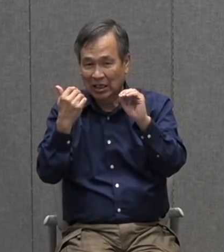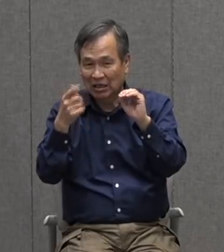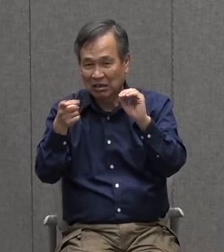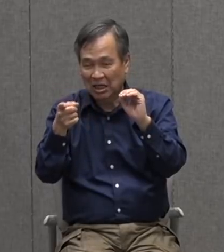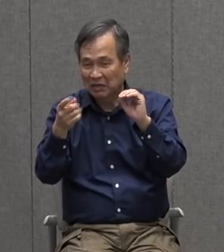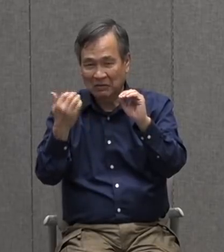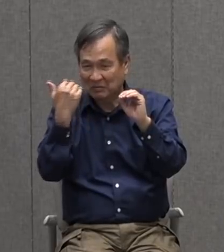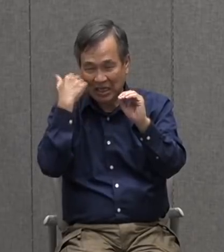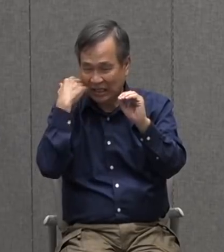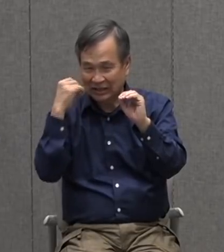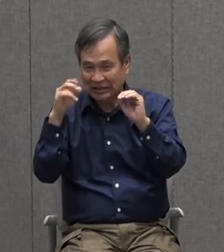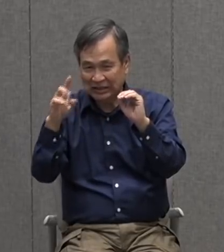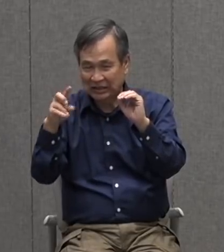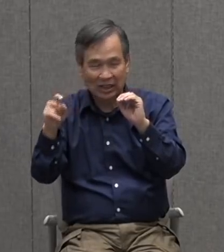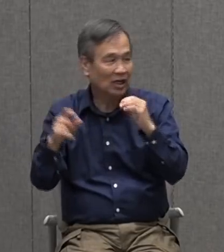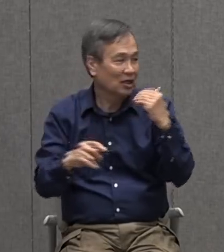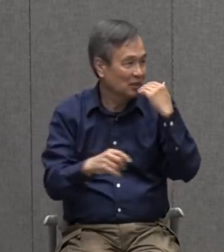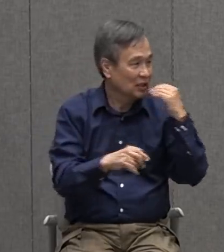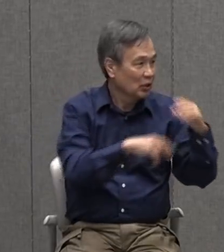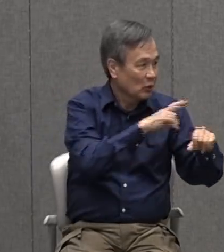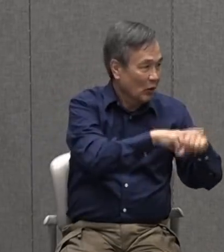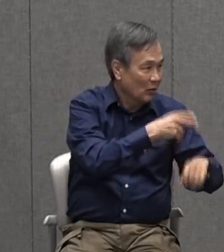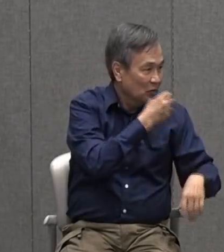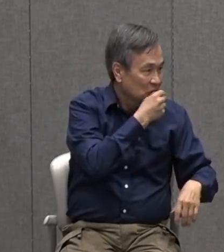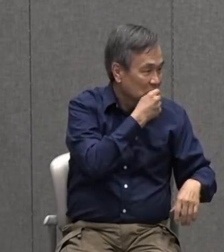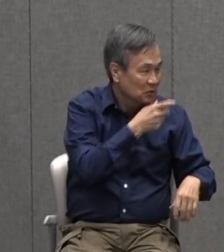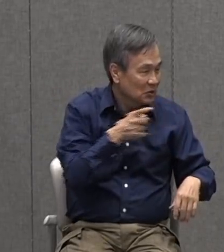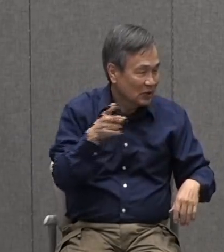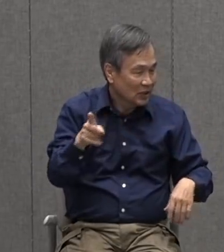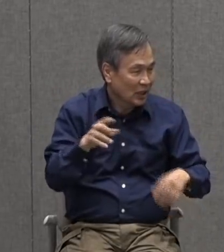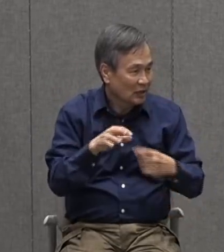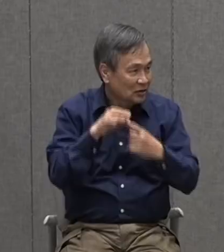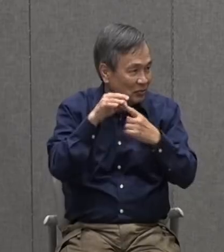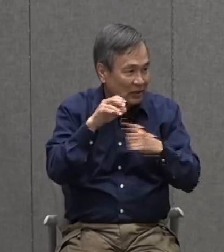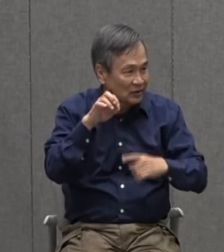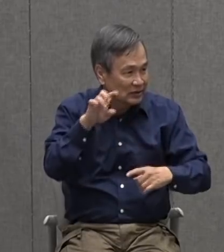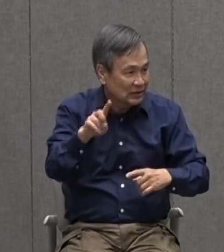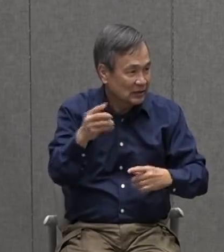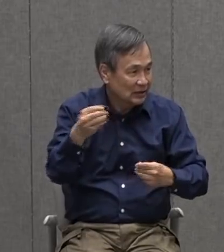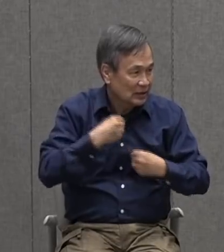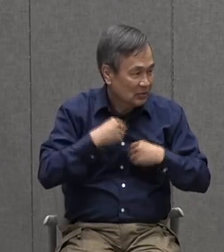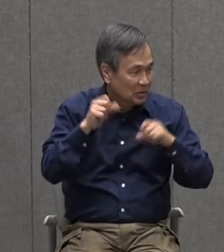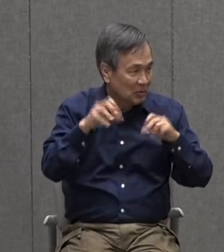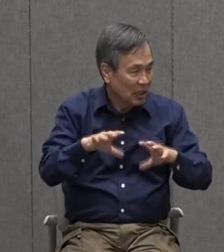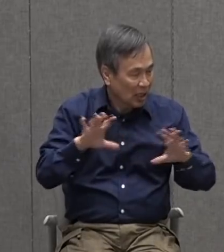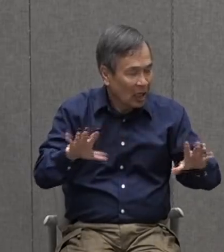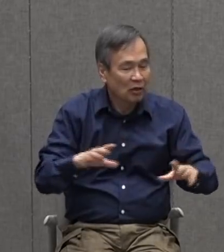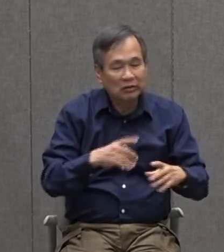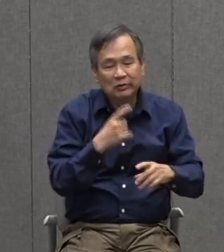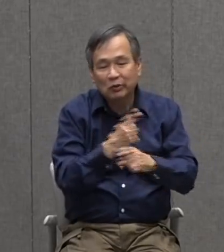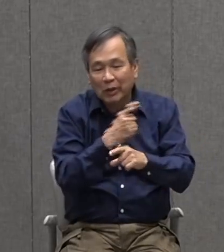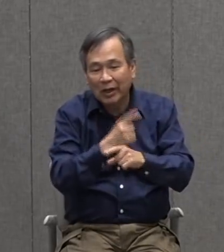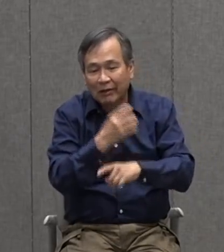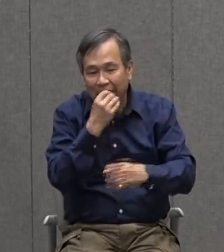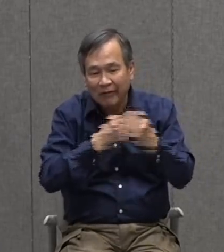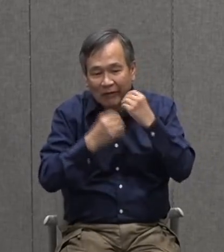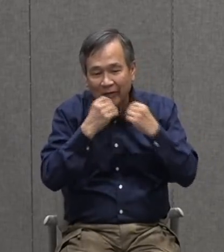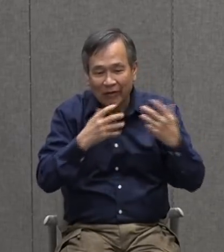"like normal people, not this awesome person "who had a wizard give me a magical seed." And then so he planted both seeds.